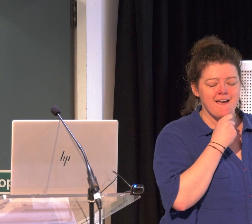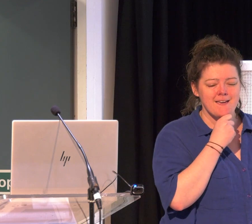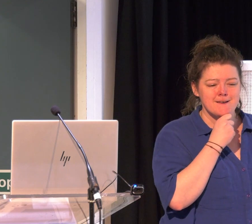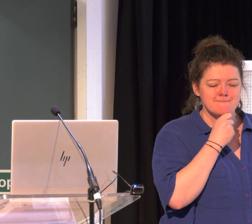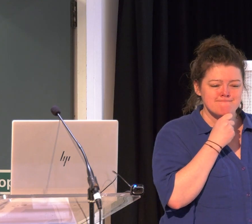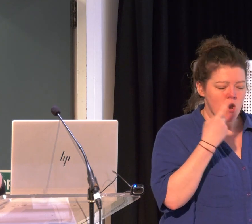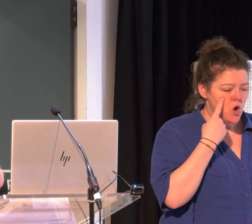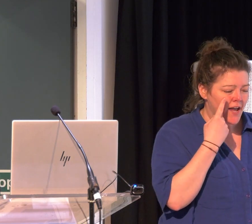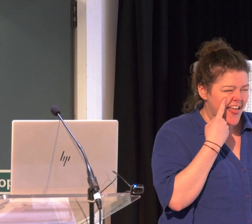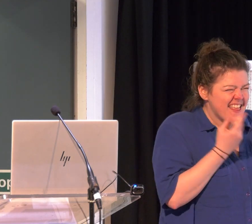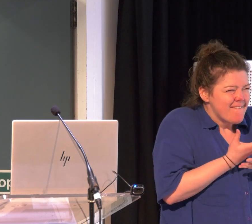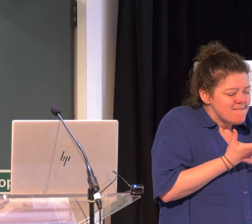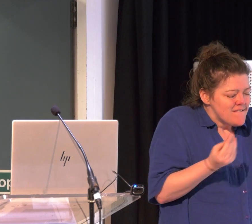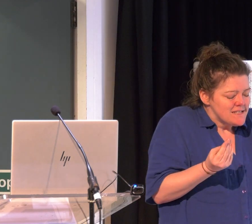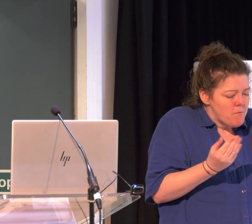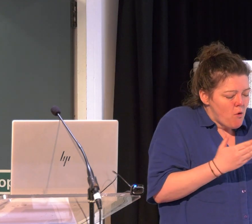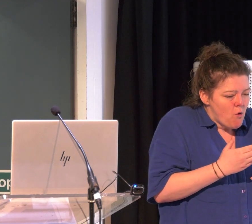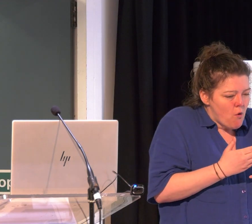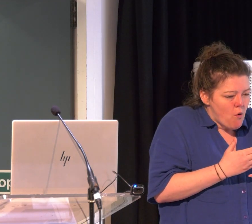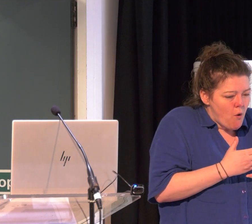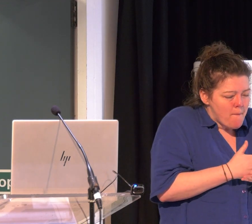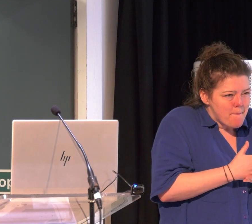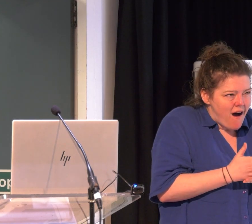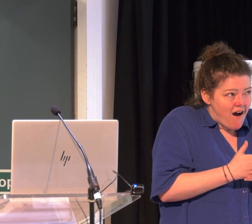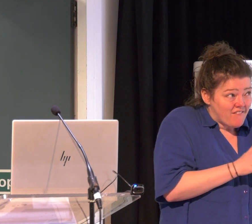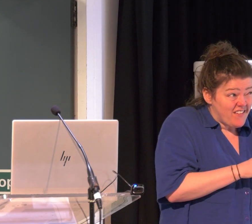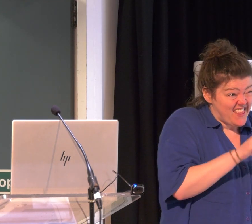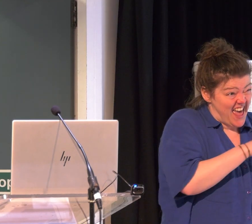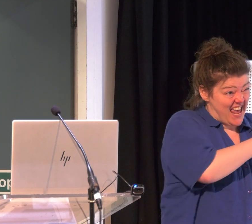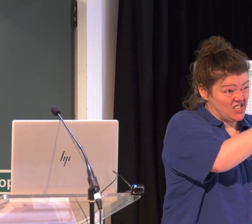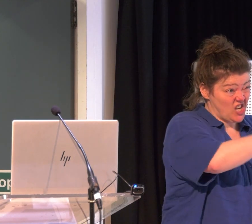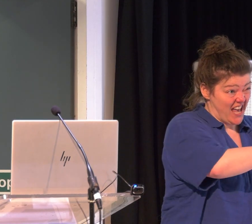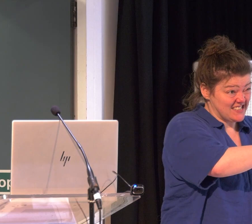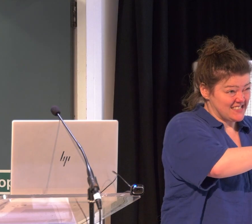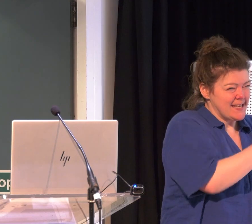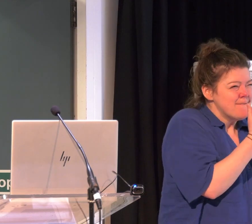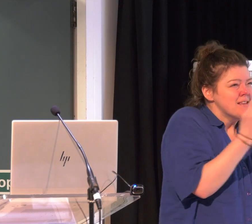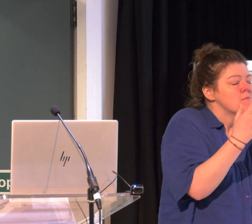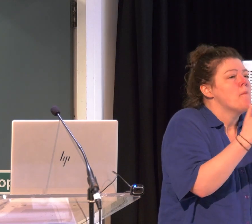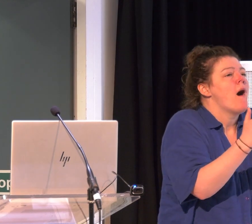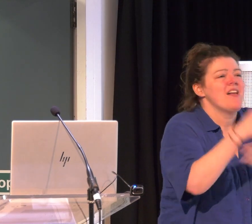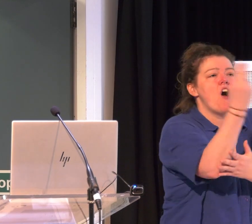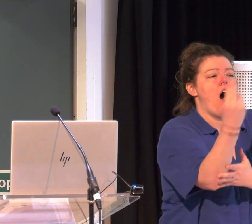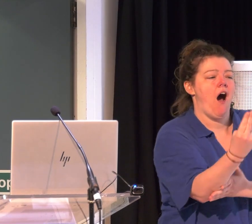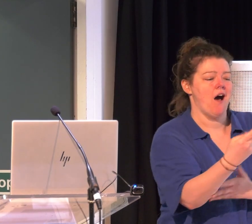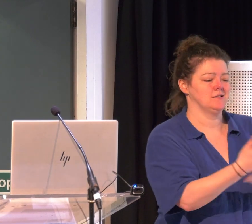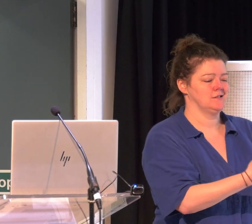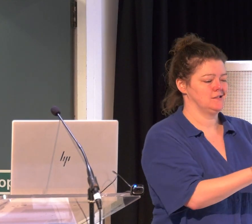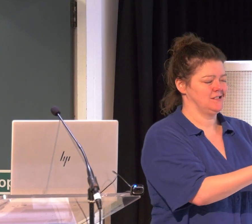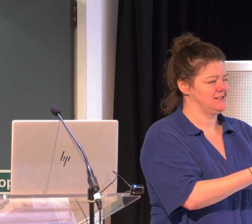as the invisible part of the national health. It's the bit we can't see, the bit we can't add up,